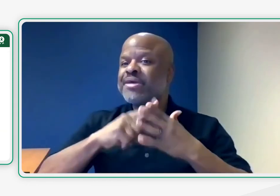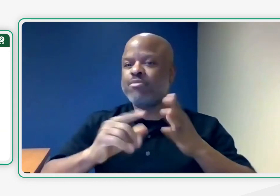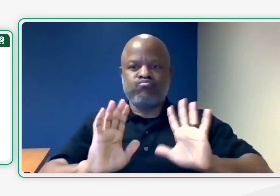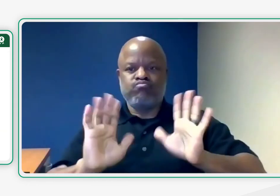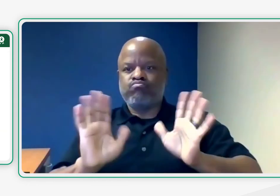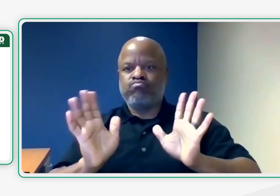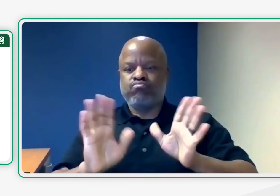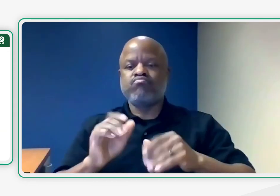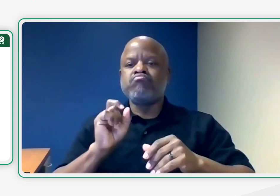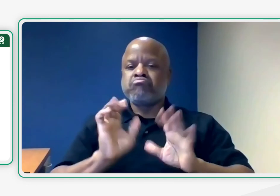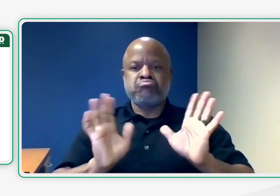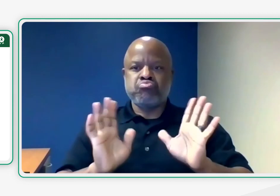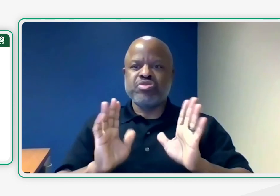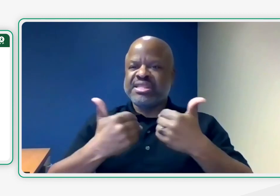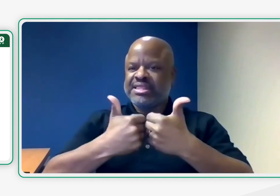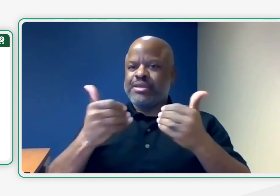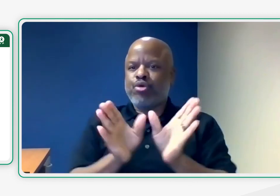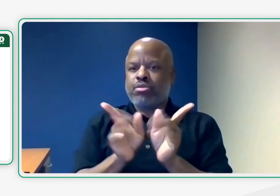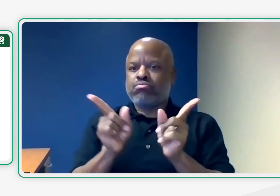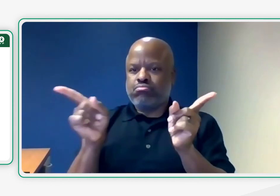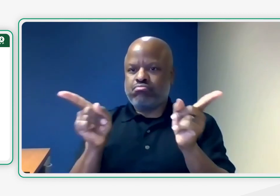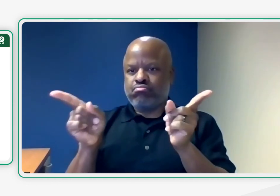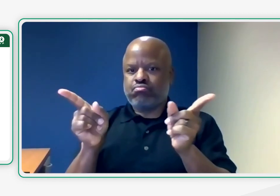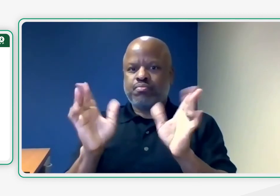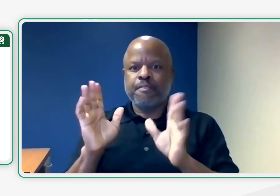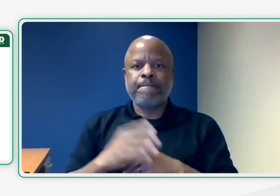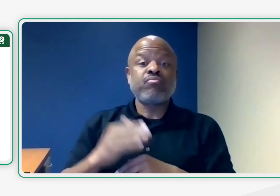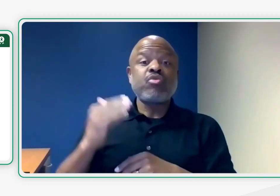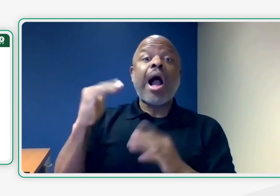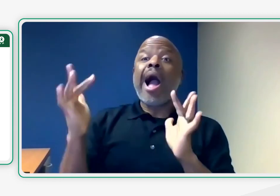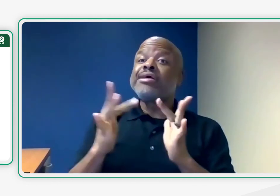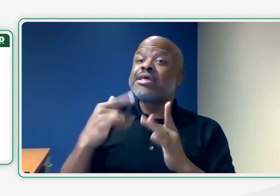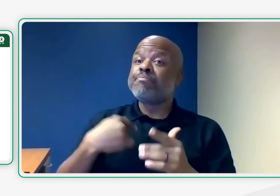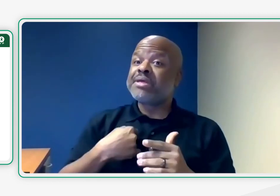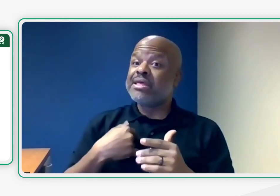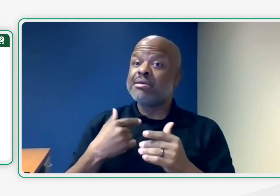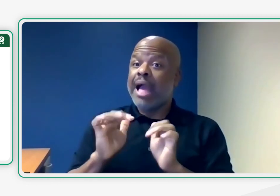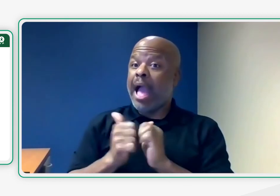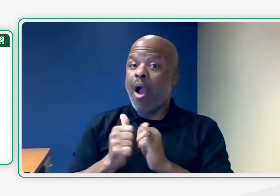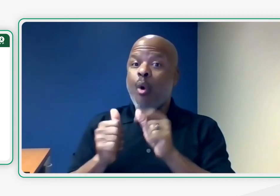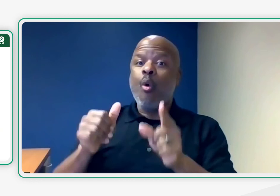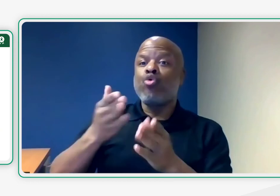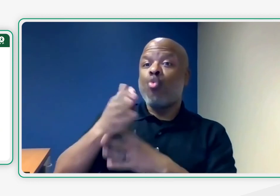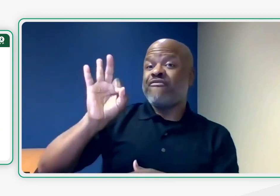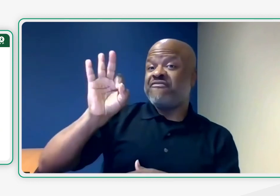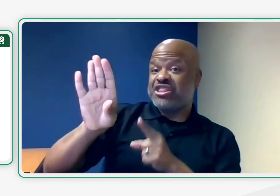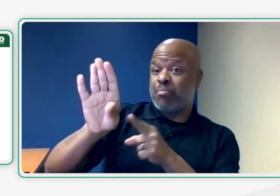They do have a license and provide information about retirement plans, etc. But I want to make that distinction that that is not my role.